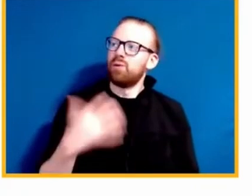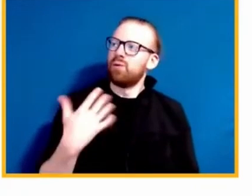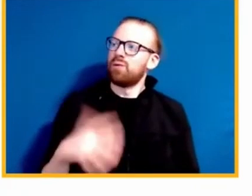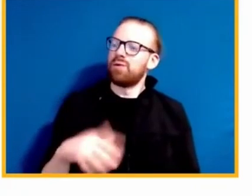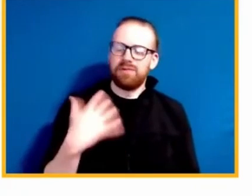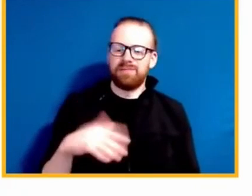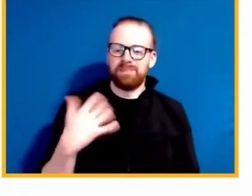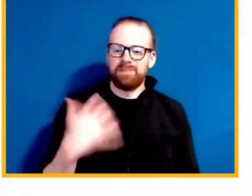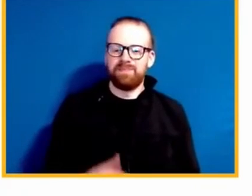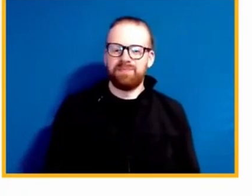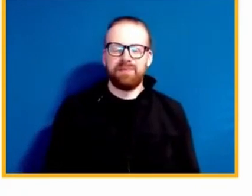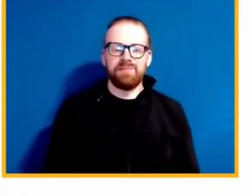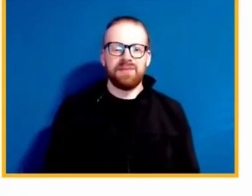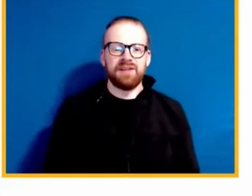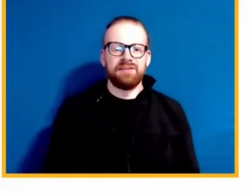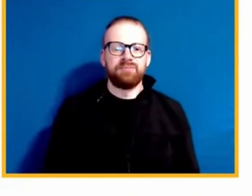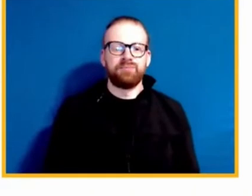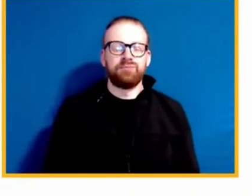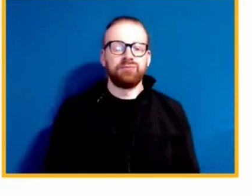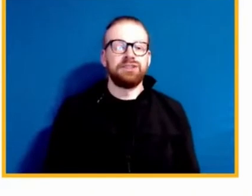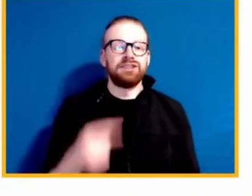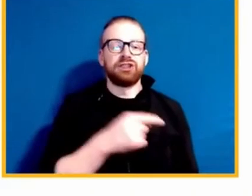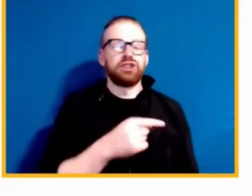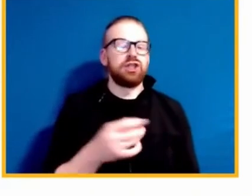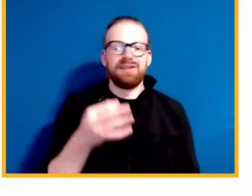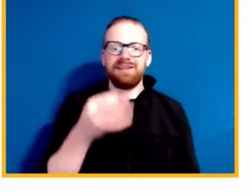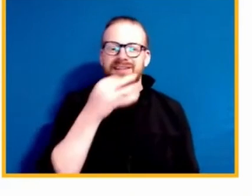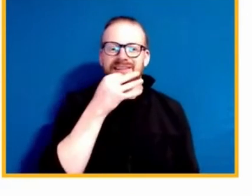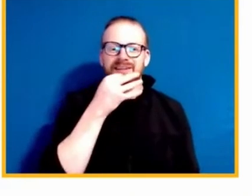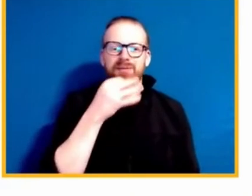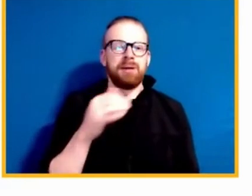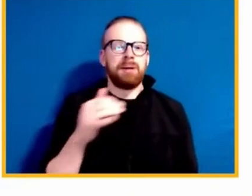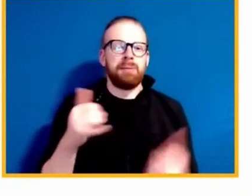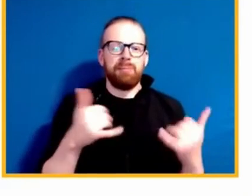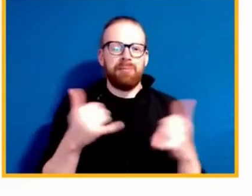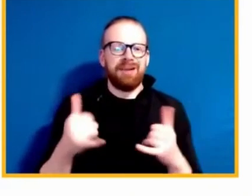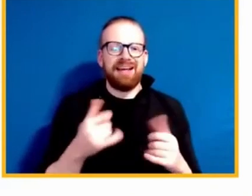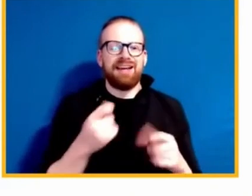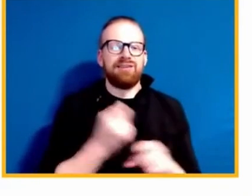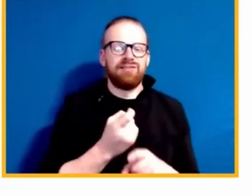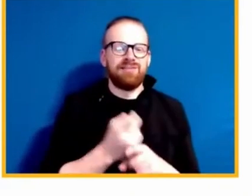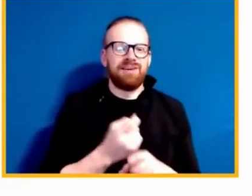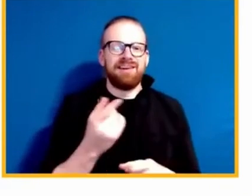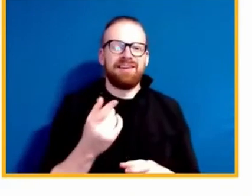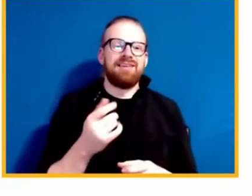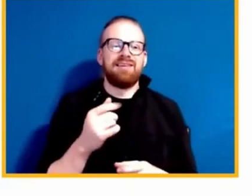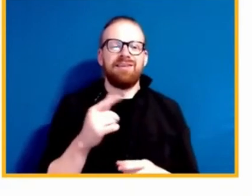I mean, Beta. Again, you're the expert on monkeying around and all that funny business on our panel,